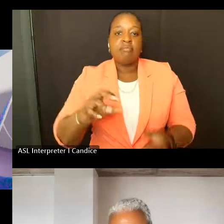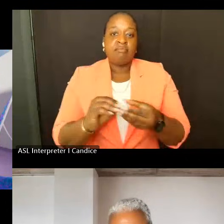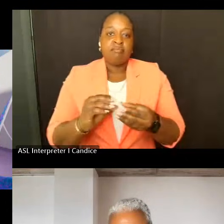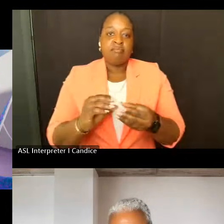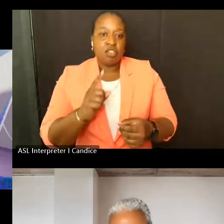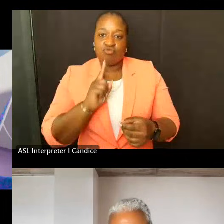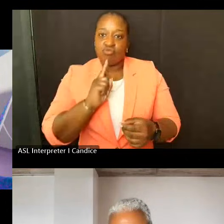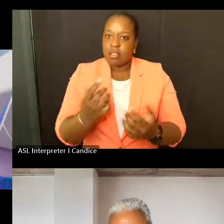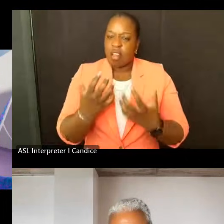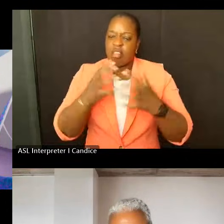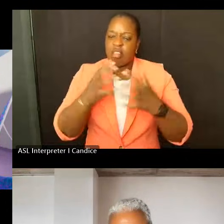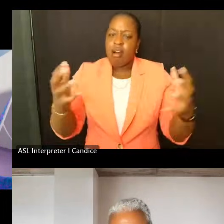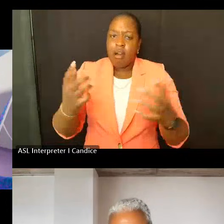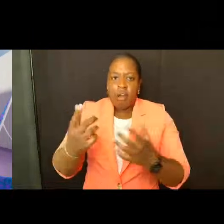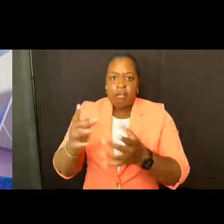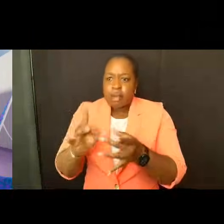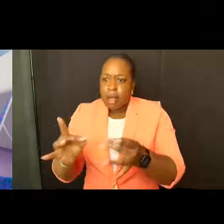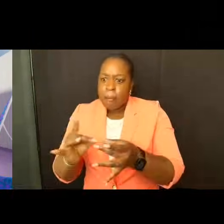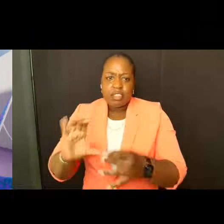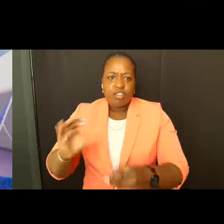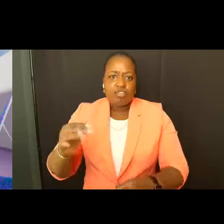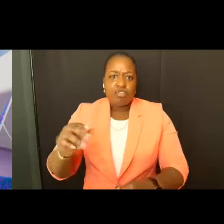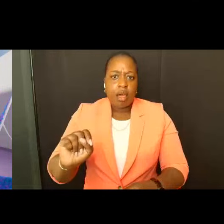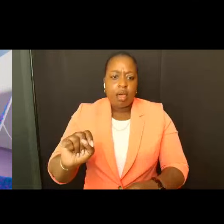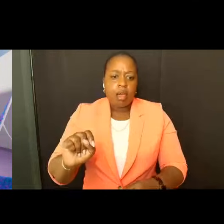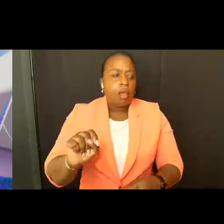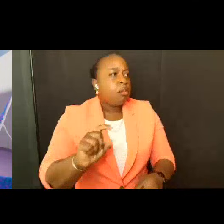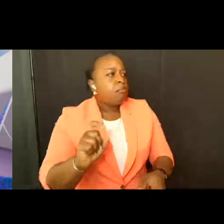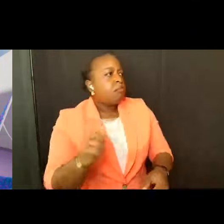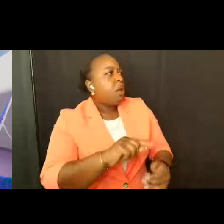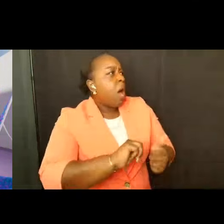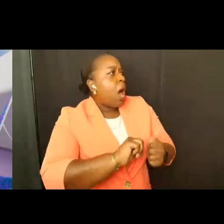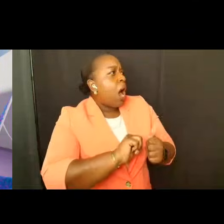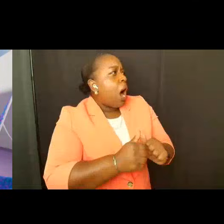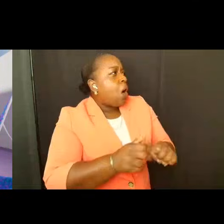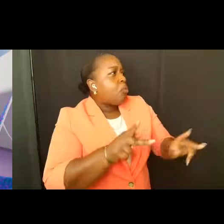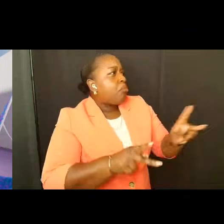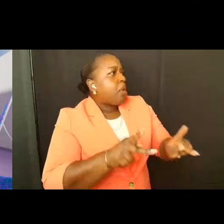ask -- really, how the people find out if they're eligible? There's several people